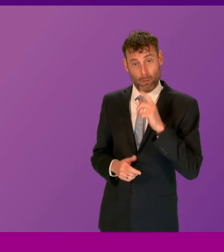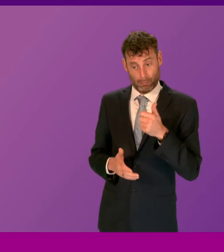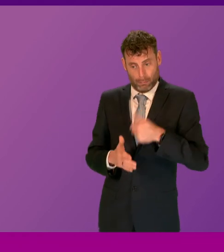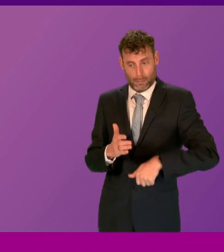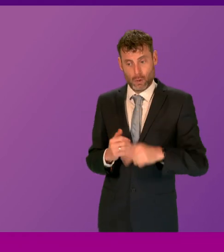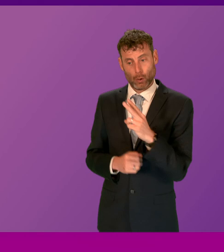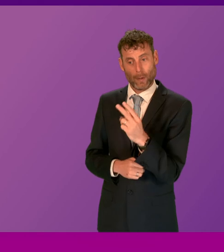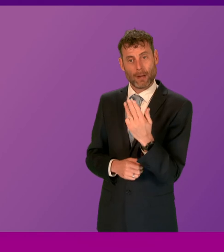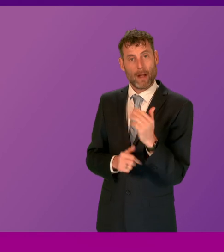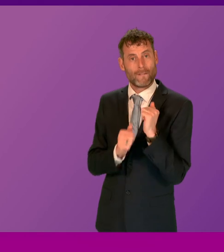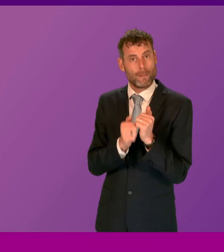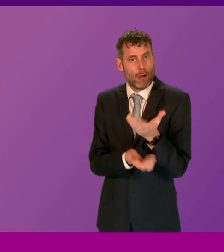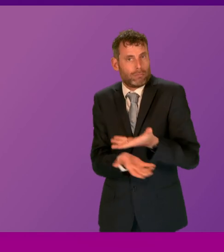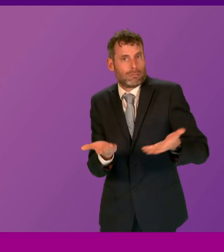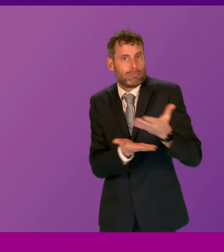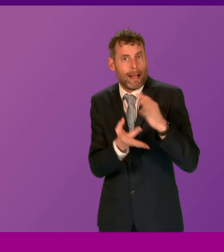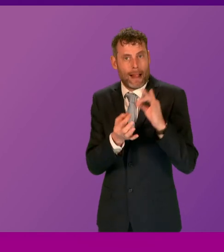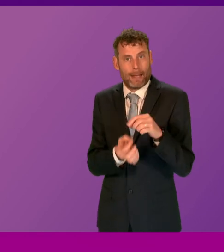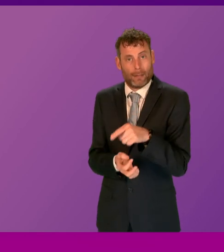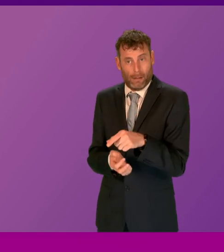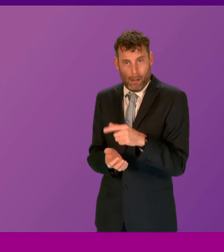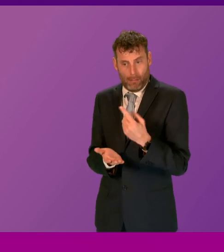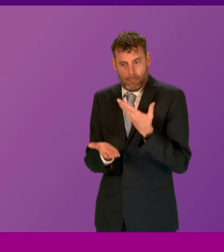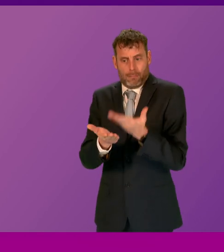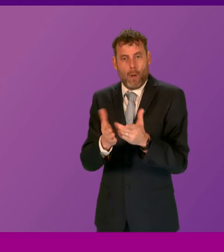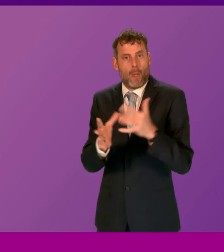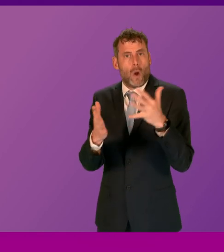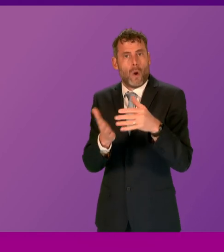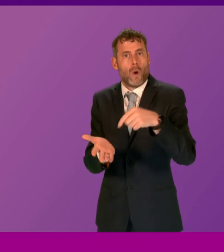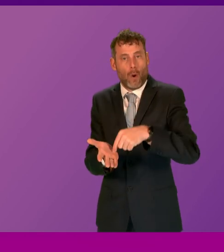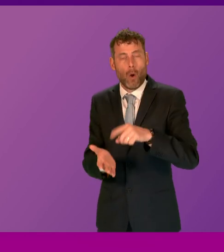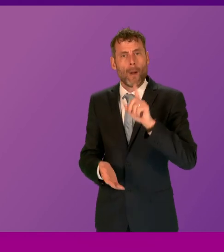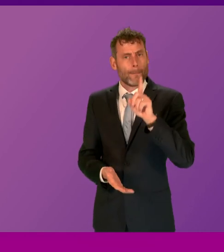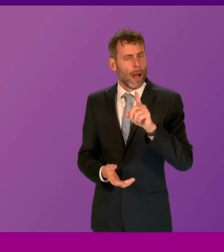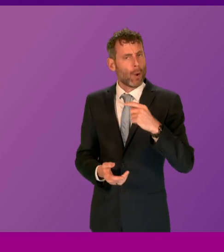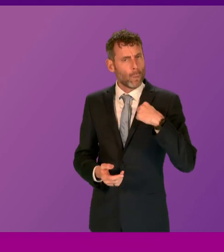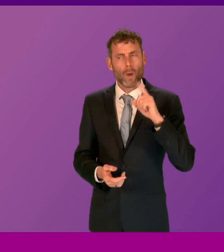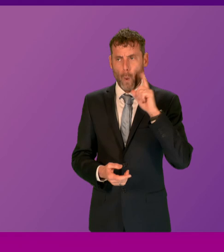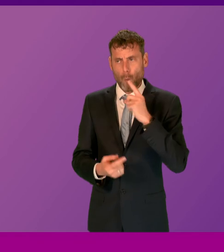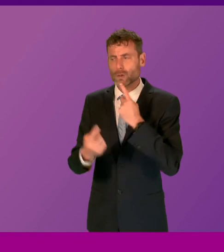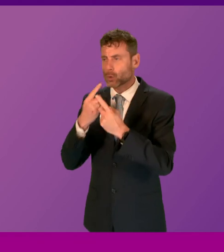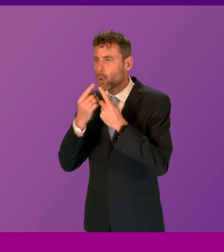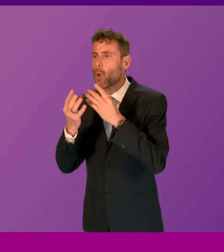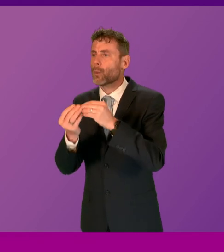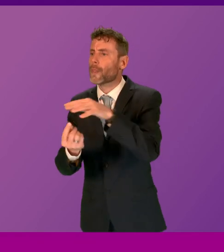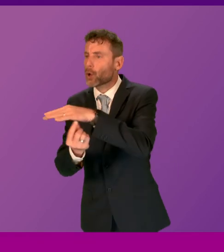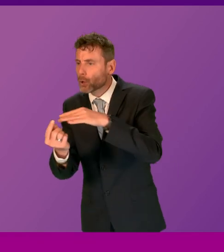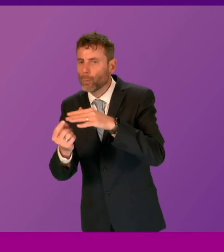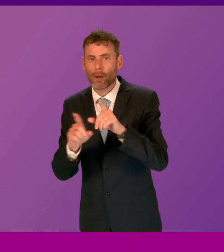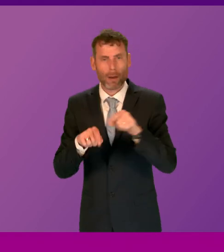We will continue to engage with rural stakeholders, including BASC and others, to ensure effective deer management for Scotland.